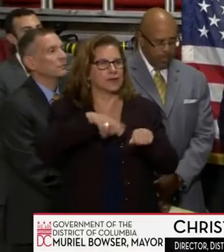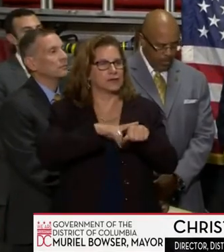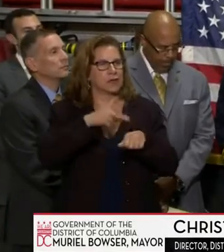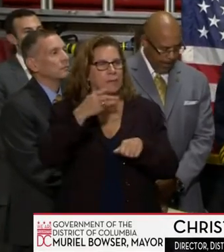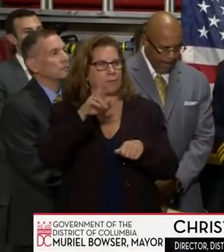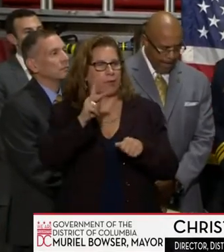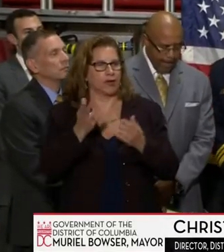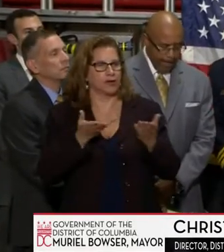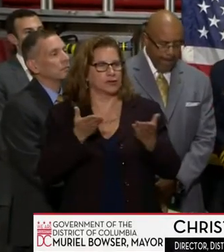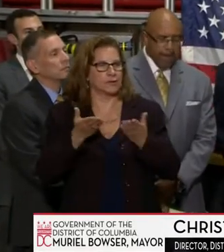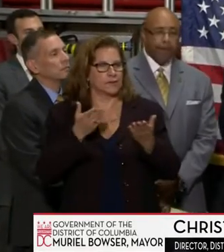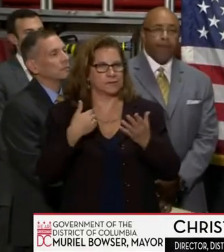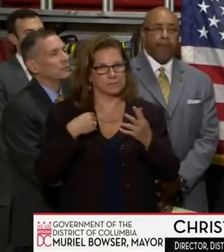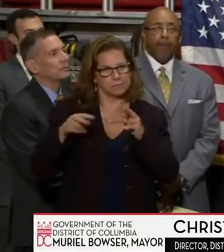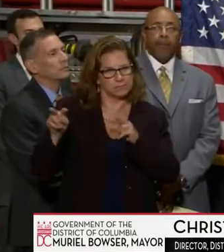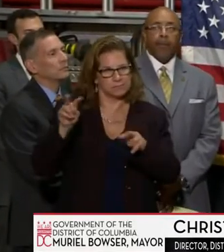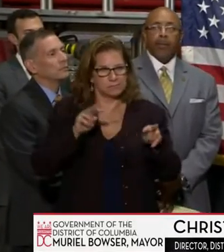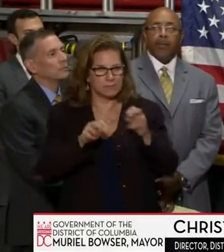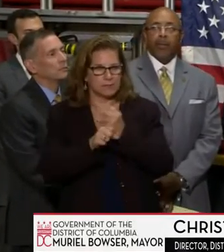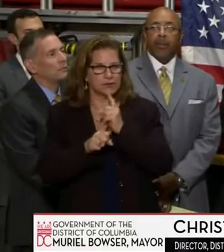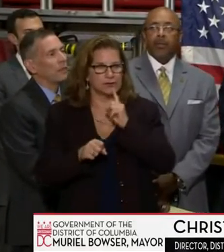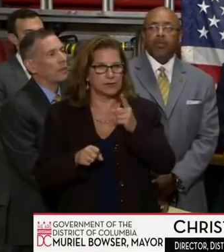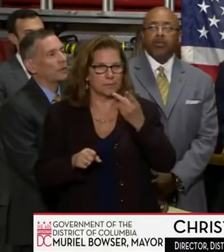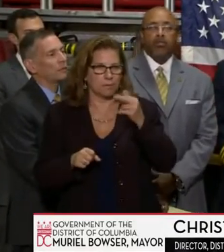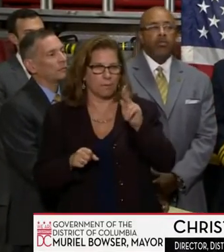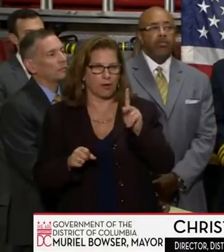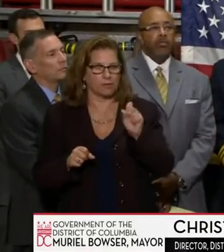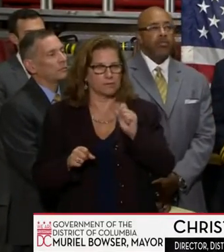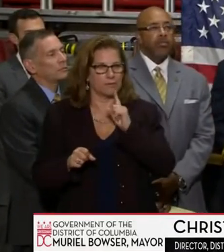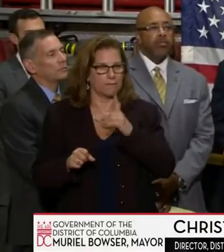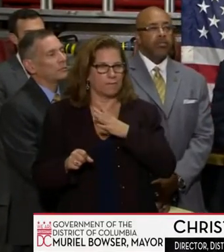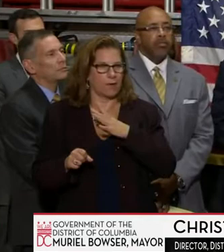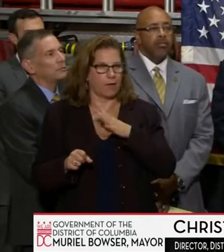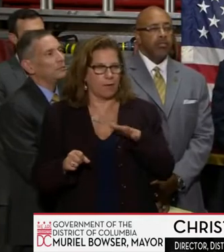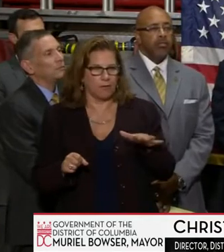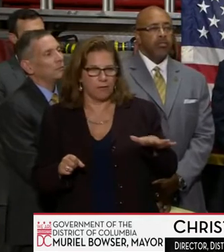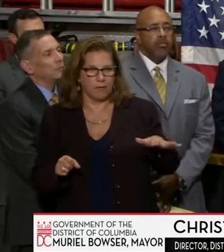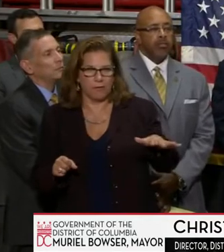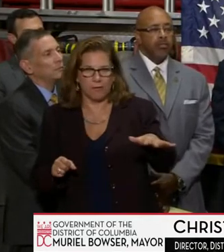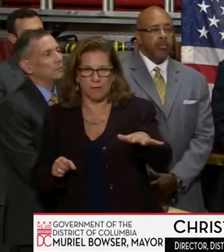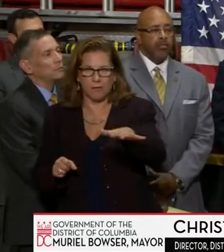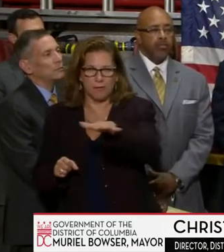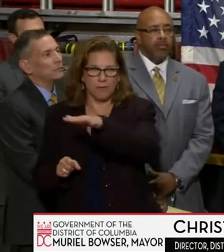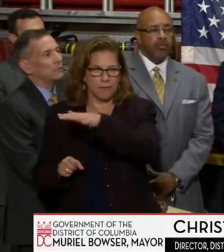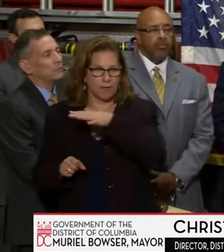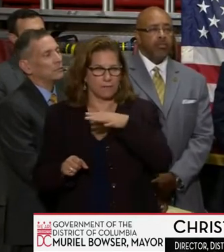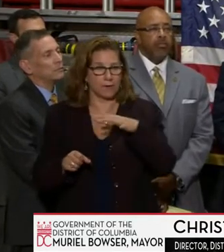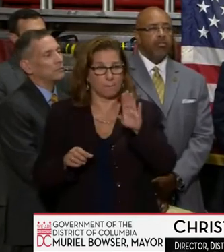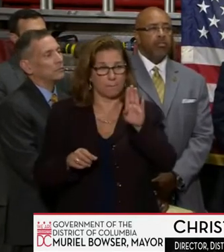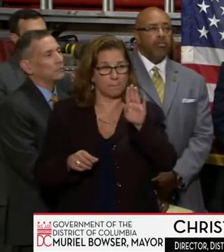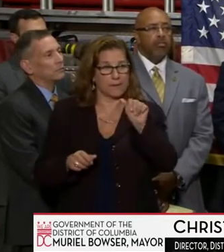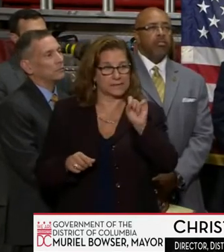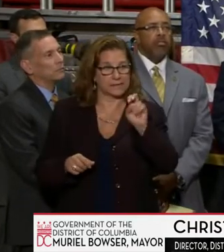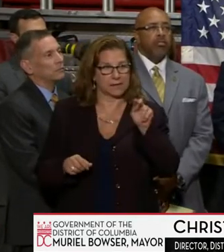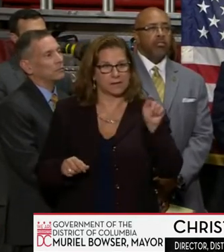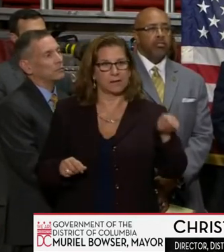GAUGES ALONG THE POTOMAC PARTICULARLY AS WISCONSIN WHEN THE GAUGES START TO MOVE UP. WE WILL HAVE 24-HOUR NOTICE OF